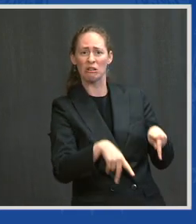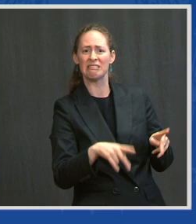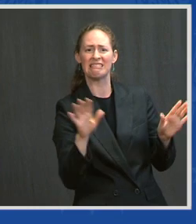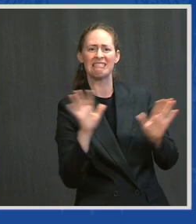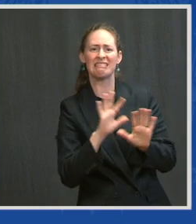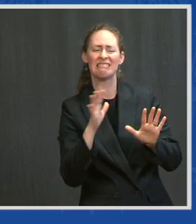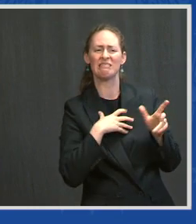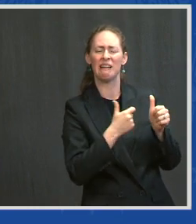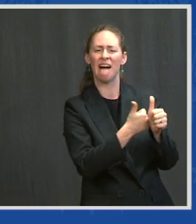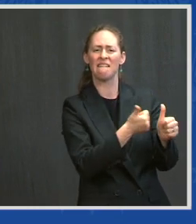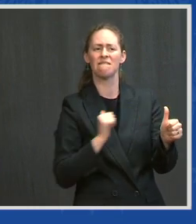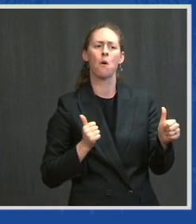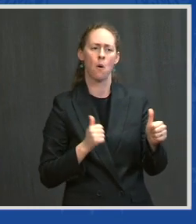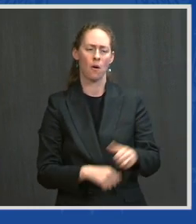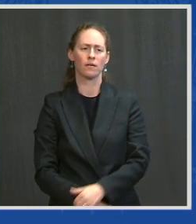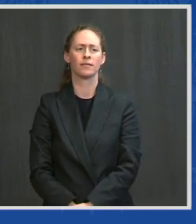we made here at the White House in April.